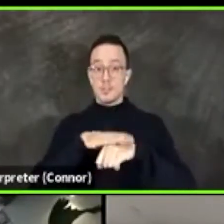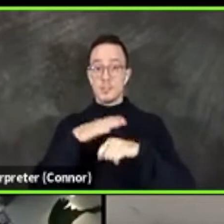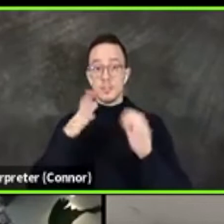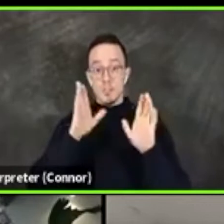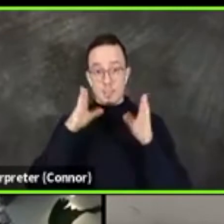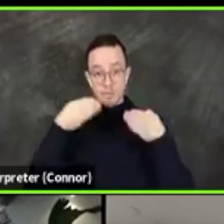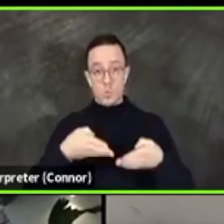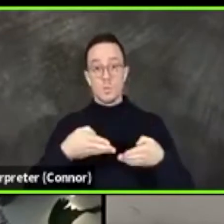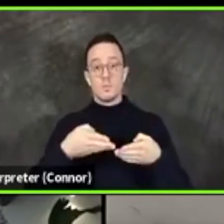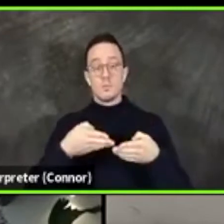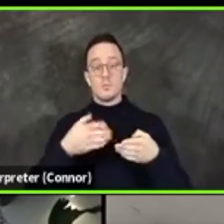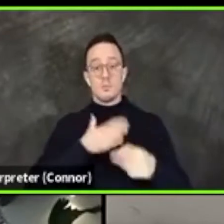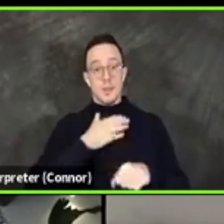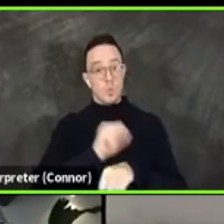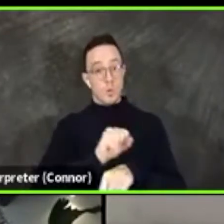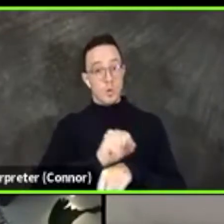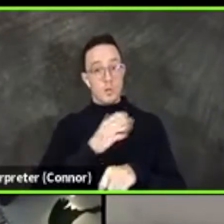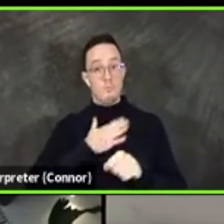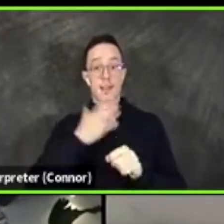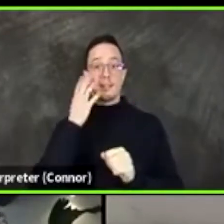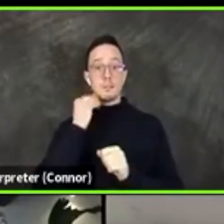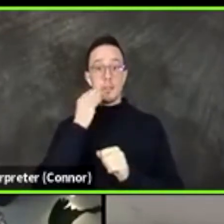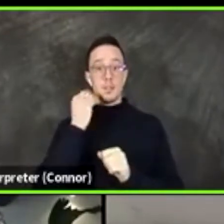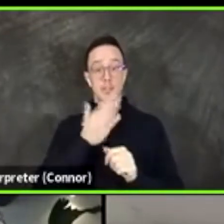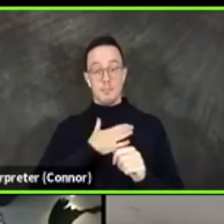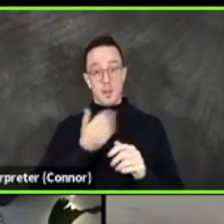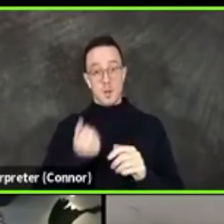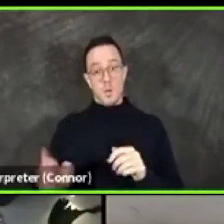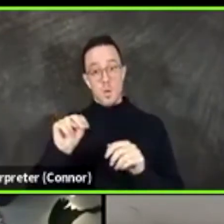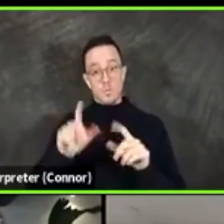PERCEPTION, WHICH IS RIDDLED WITH APPREHENSION,